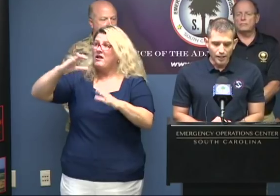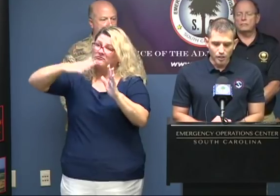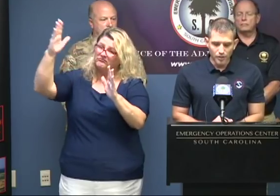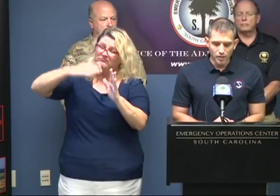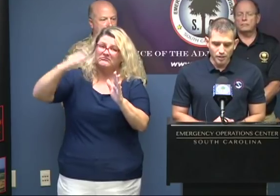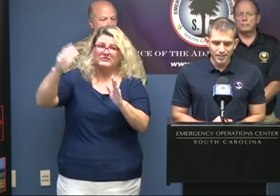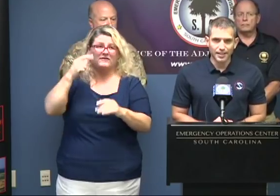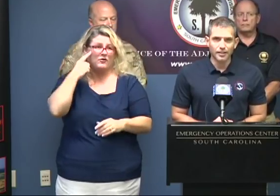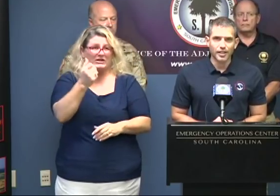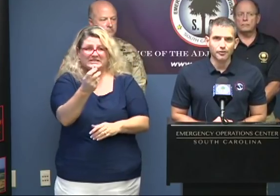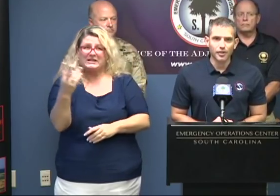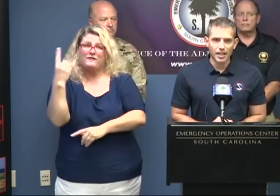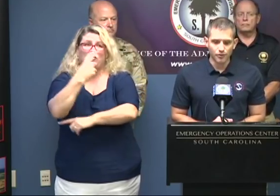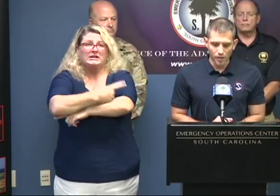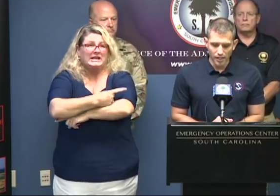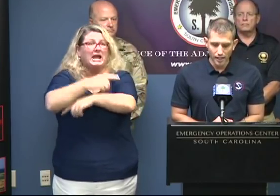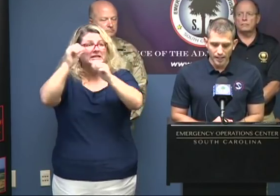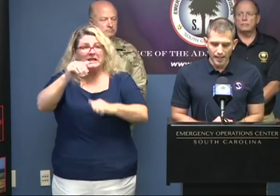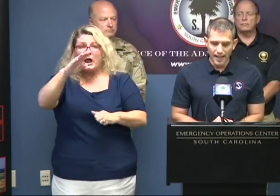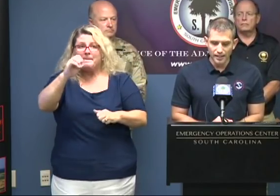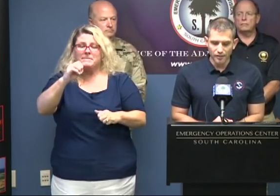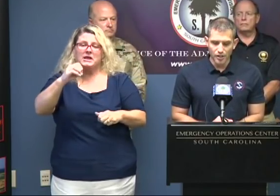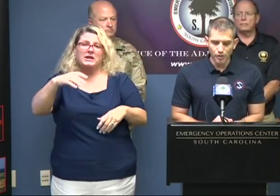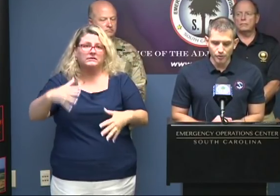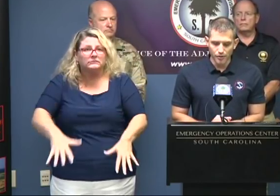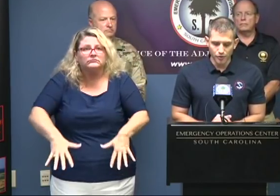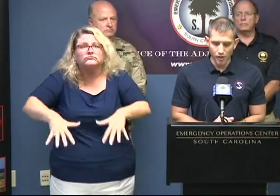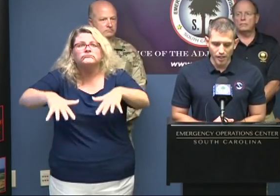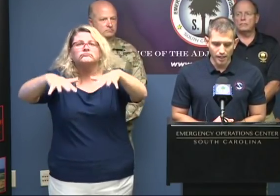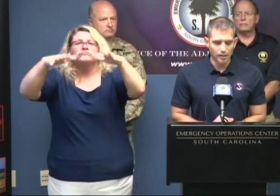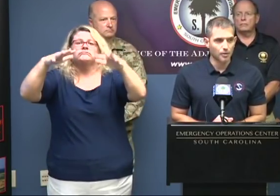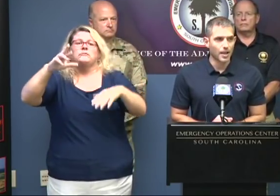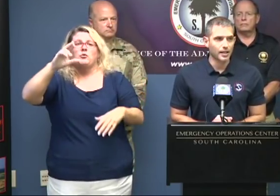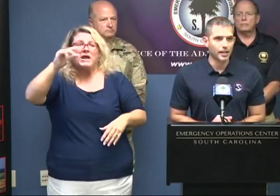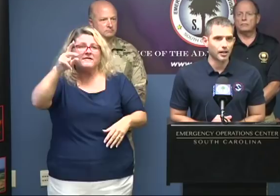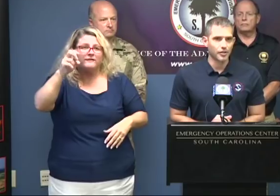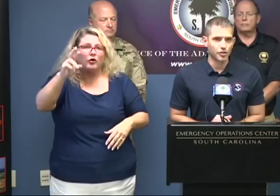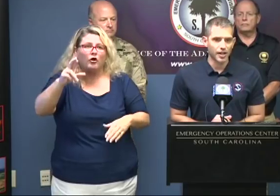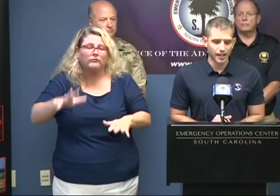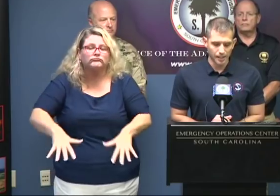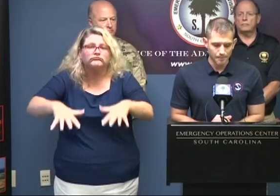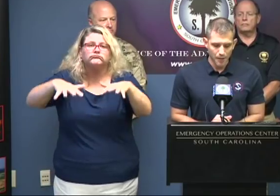and could result in significant flash flooding and eventually river flooding, depending on the track.